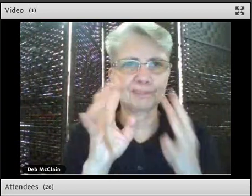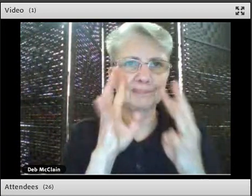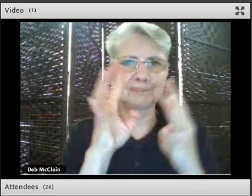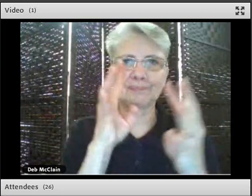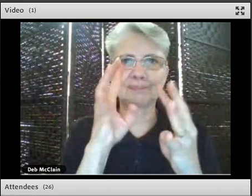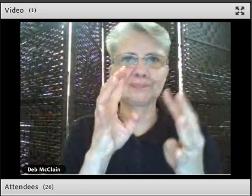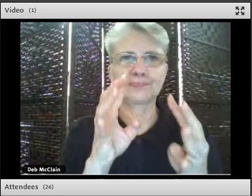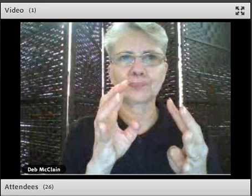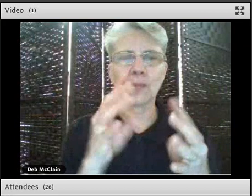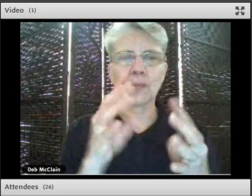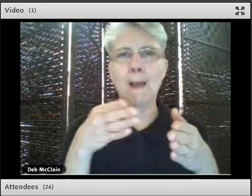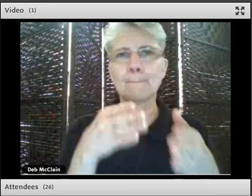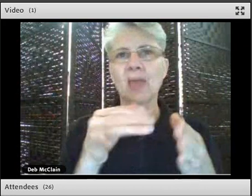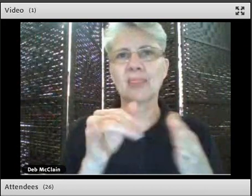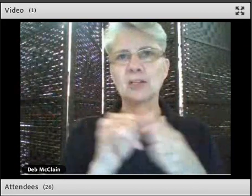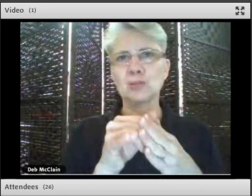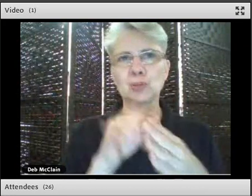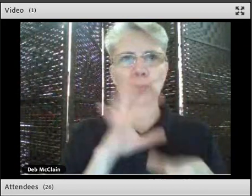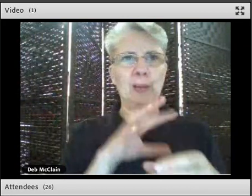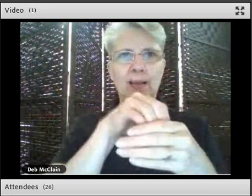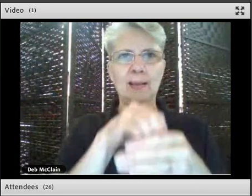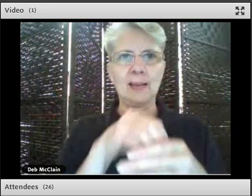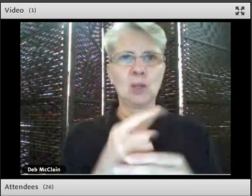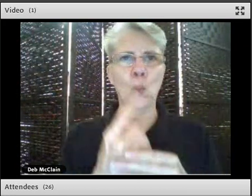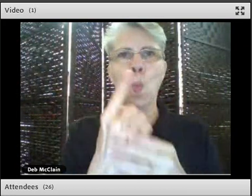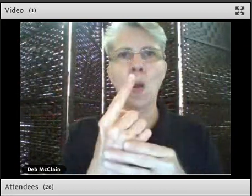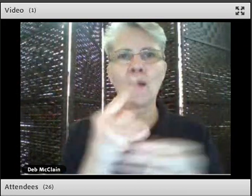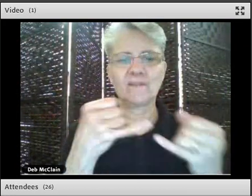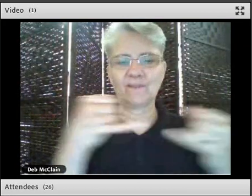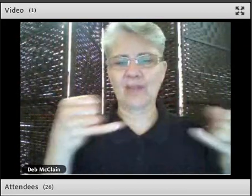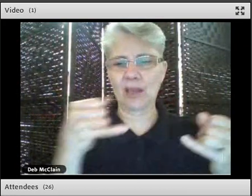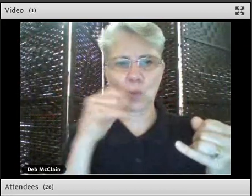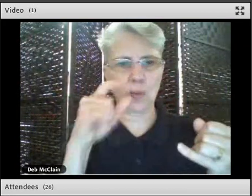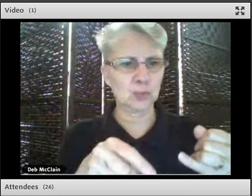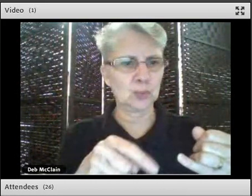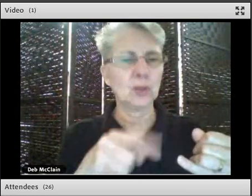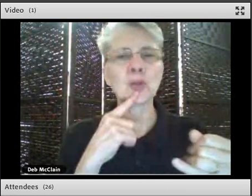You can list them separately in separate 250 fields.